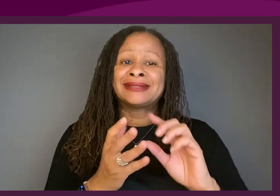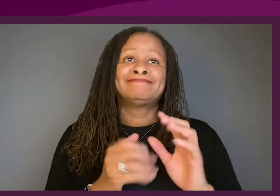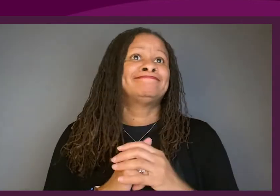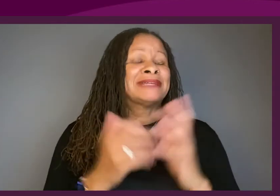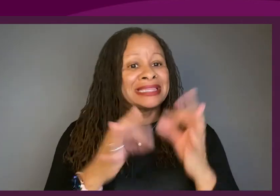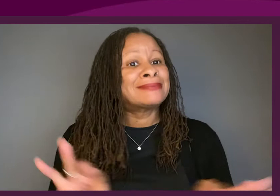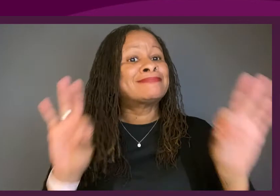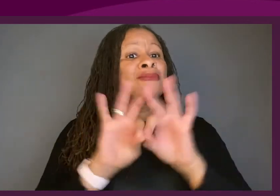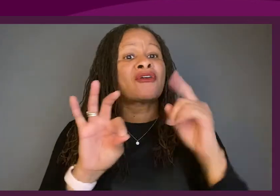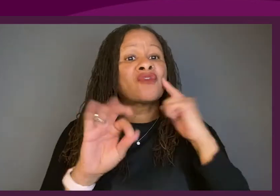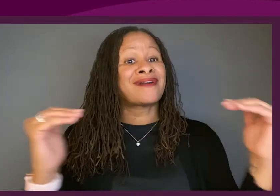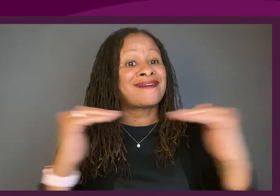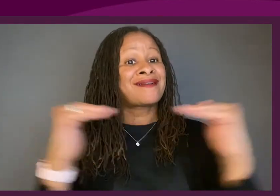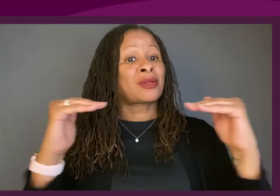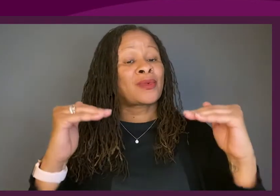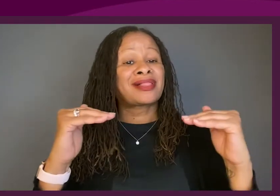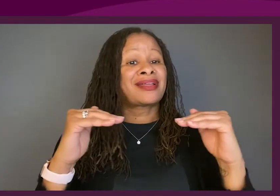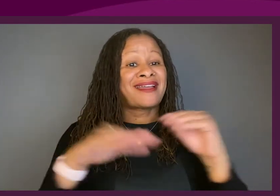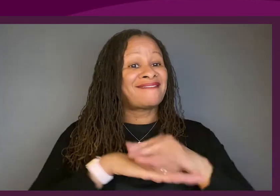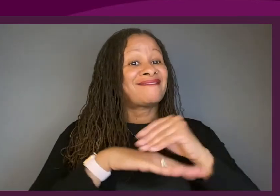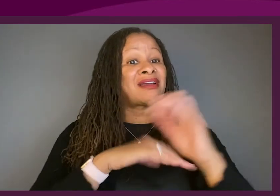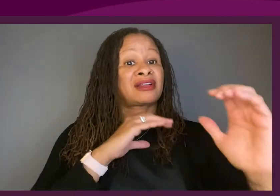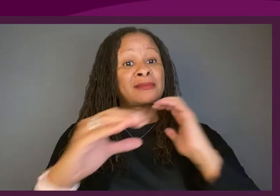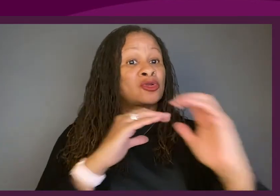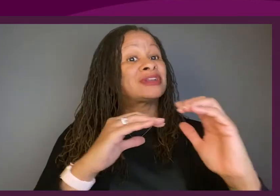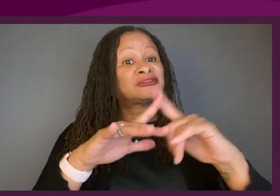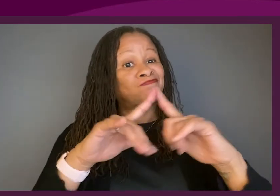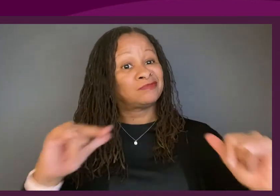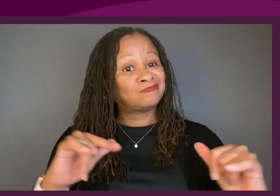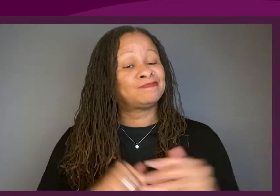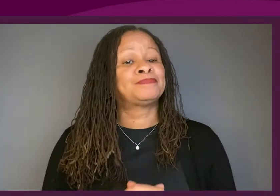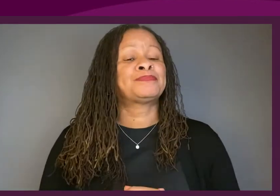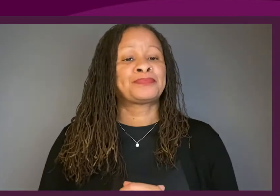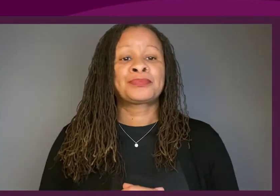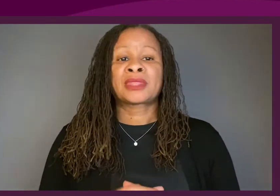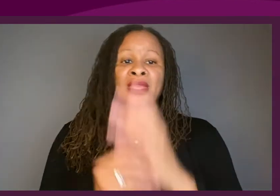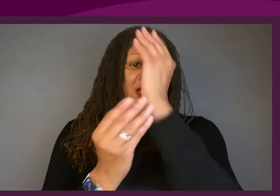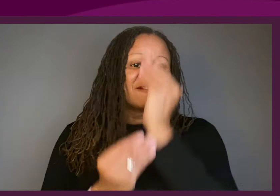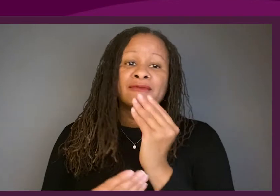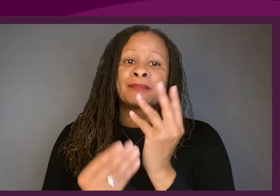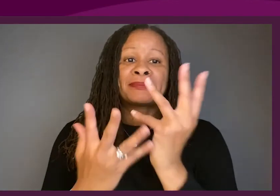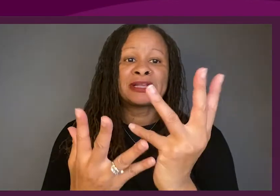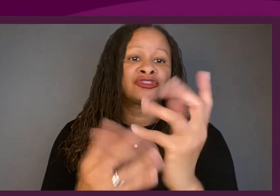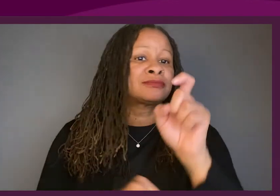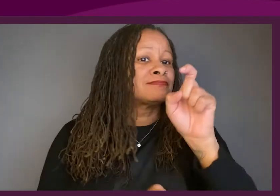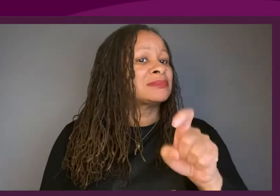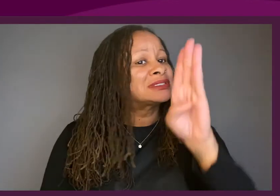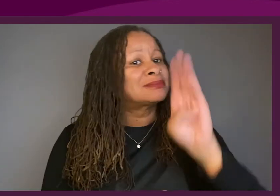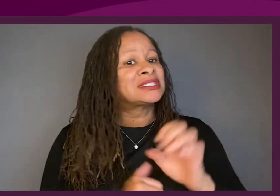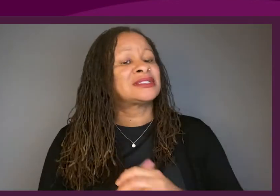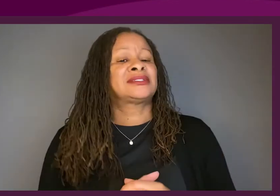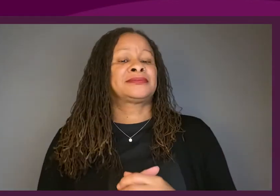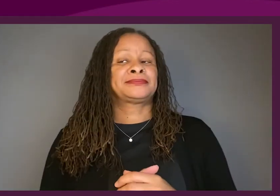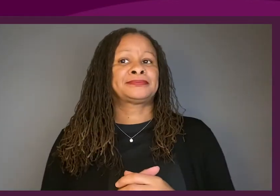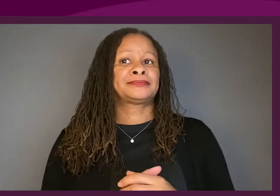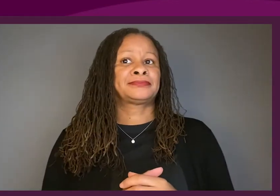Information has to be accessible, to be actionable.